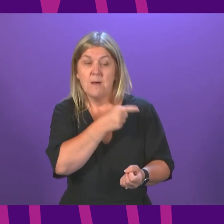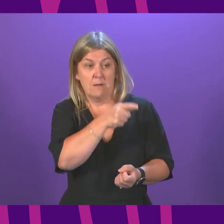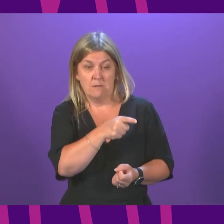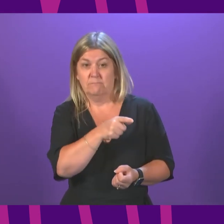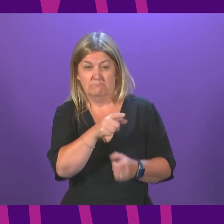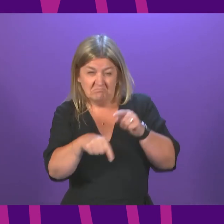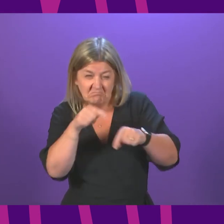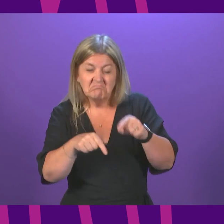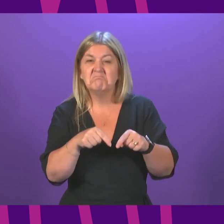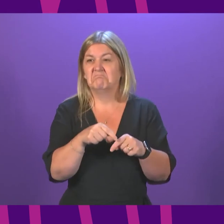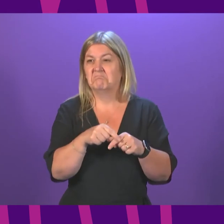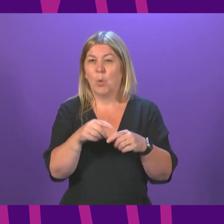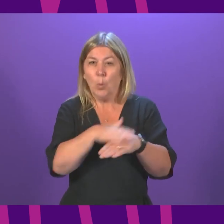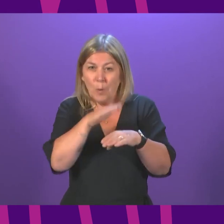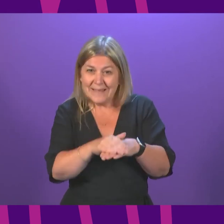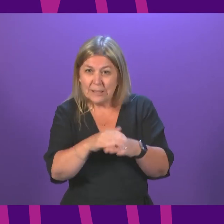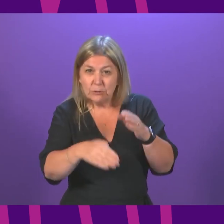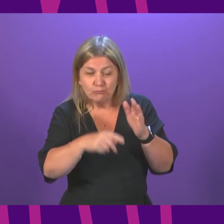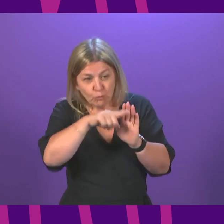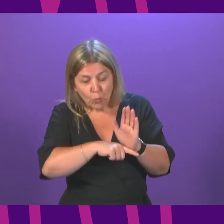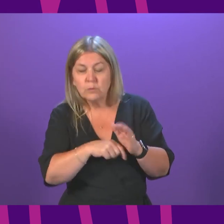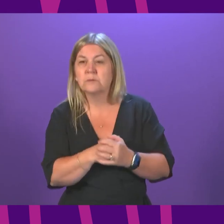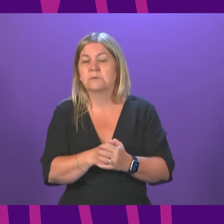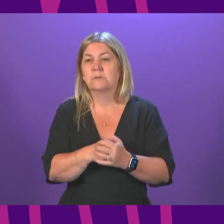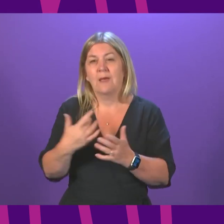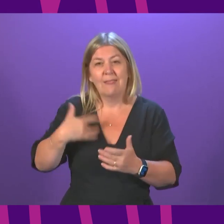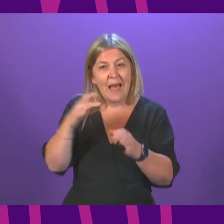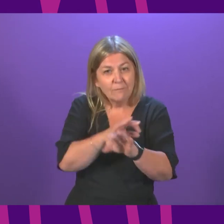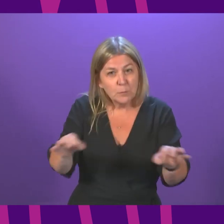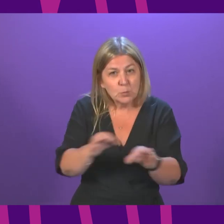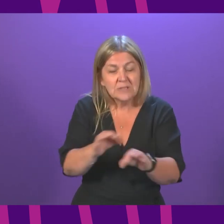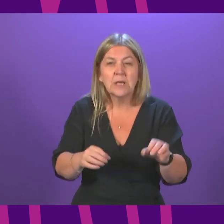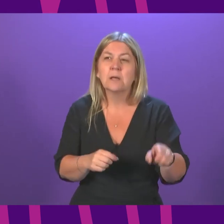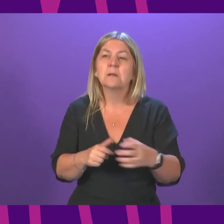an extension of state support for those facing arrears. We expressed those desires in the